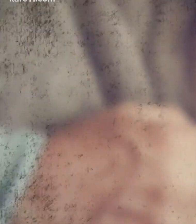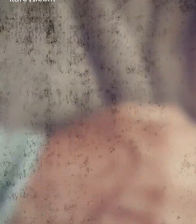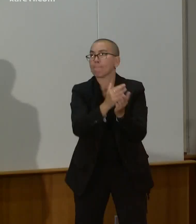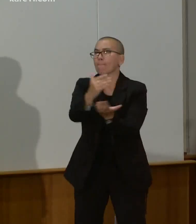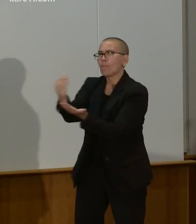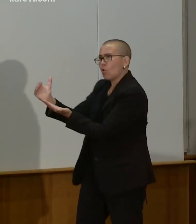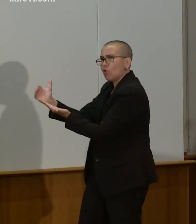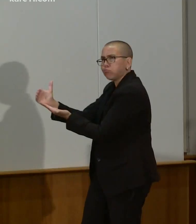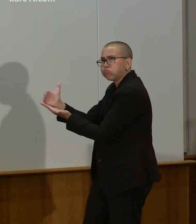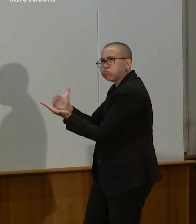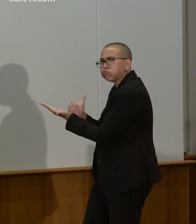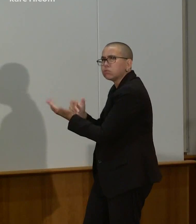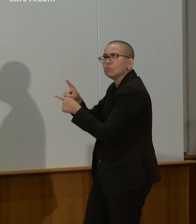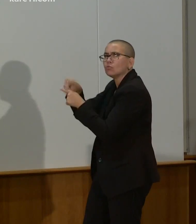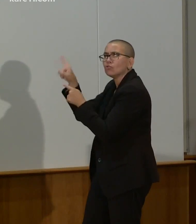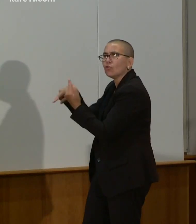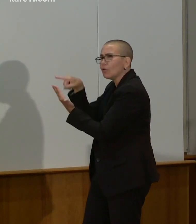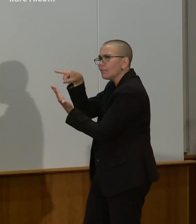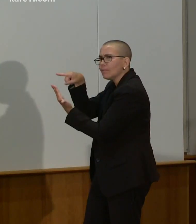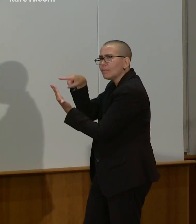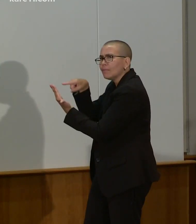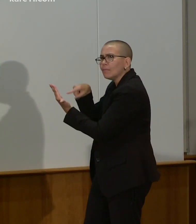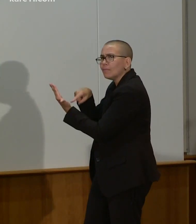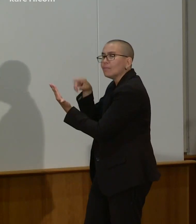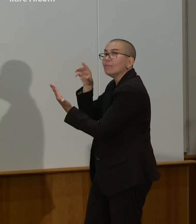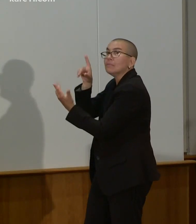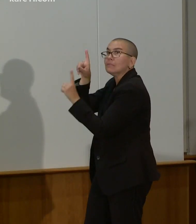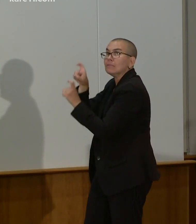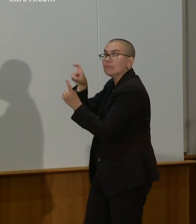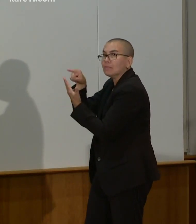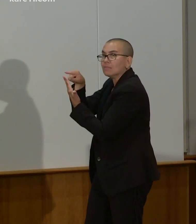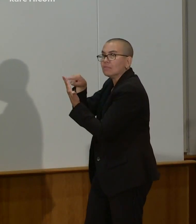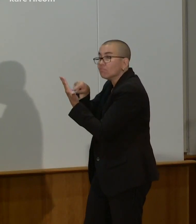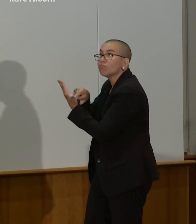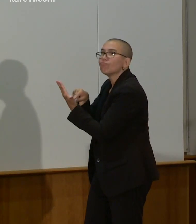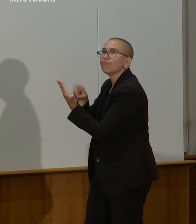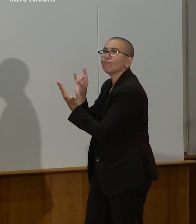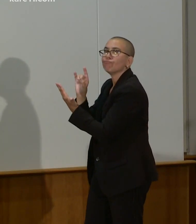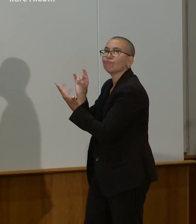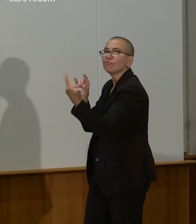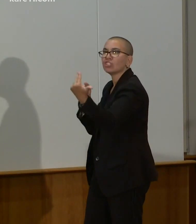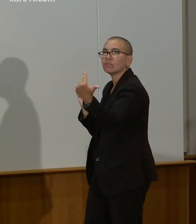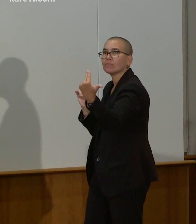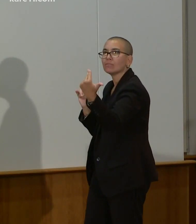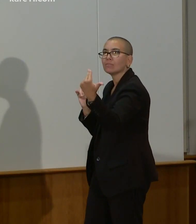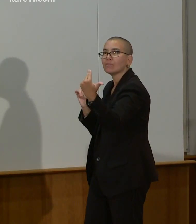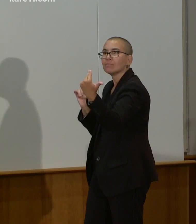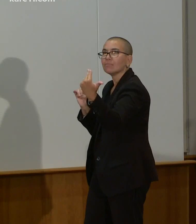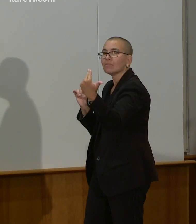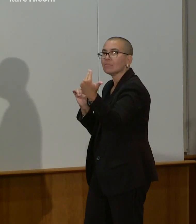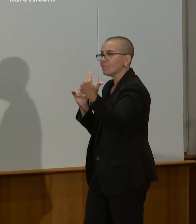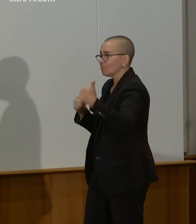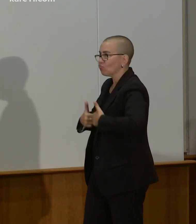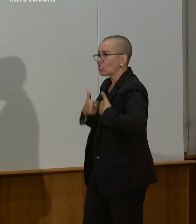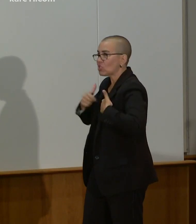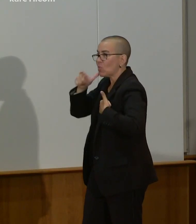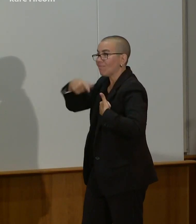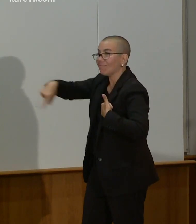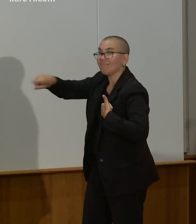OUTBREAK SO FAR, 61% KEPT THE OUTBREAK SO FAR, 61% KEPT THE OUTBREAK OUTBREAK SO FAR, 61% KEPT THE OUTBREAK TO OUTBREAK SO FAR, 61% KEPT THE OUTBREAK TO JUST OUTBREAK SO FAR, 61% KEPT THE OUTBREAK TO JUST ONE OUTBREAK SO FAR, 61% KEPT THE OUTBREAK TO JUST ONE OR OUTBREAK SO FAR, 61% KEPT THE OUTBREAK TO JUST ONE OR TWO OUTBREAK TO JUST ONE OR TWO OUTBREAK TO JUST ONE OR TWO PATIENTS. PATIENTS. PATIENTS. BUT, PATIENTS. BUT, THERE PATIENTS. BUT, THERE ARE PATIENTS. BUT, THERE ARE STILL PATIENTS. BUT, THERE ARE STILL CASES